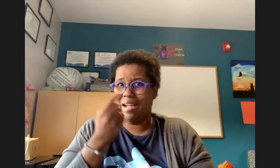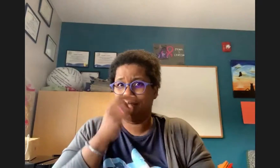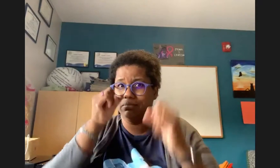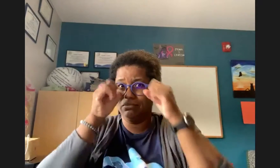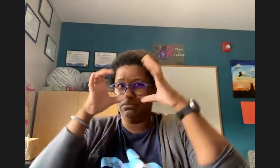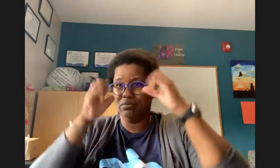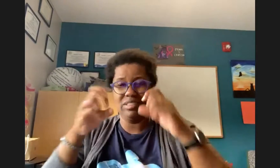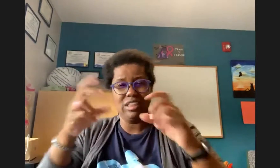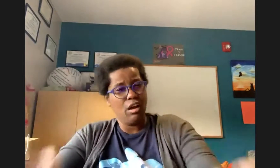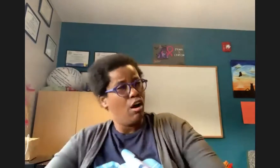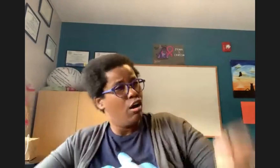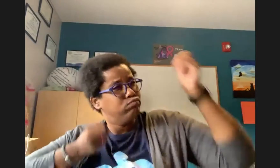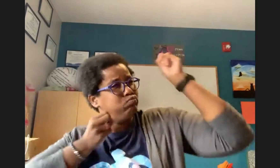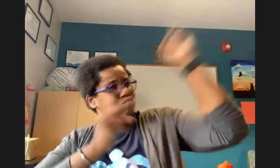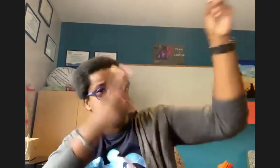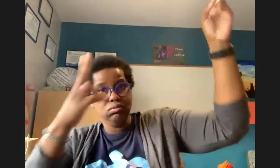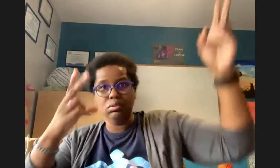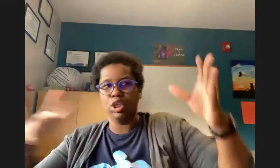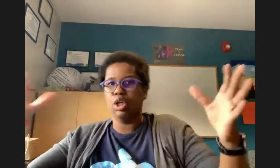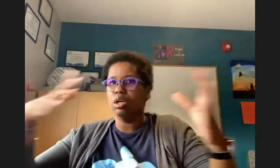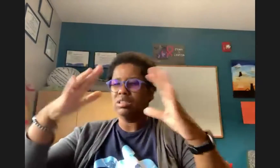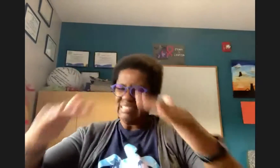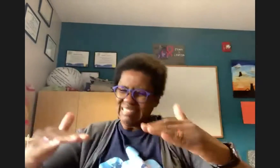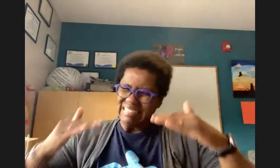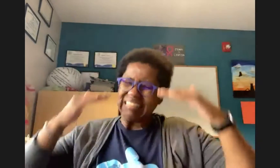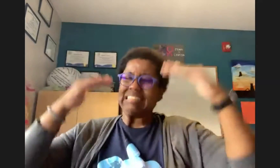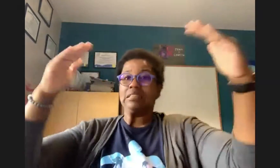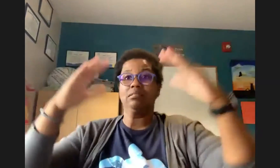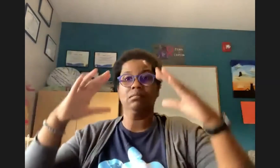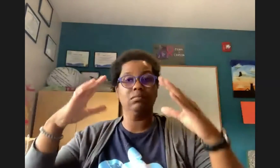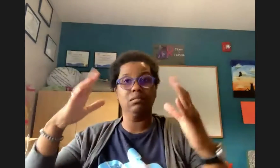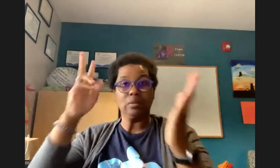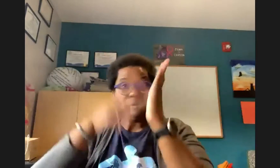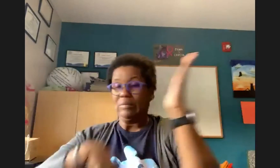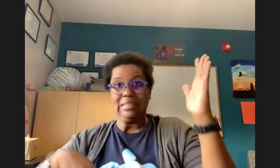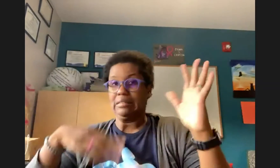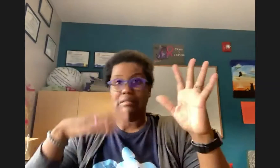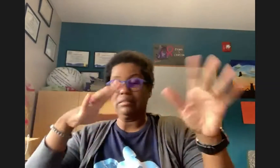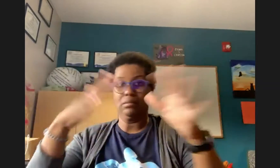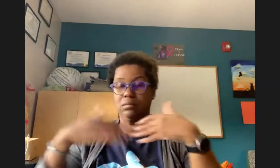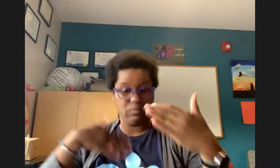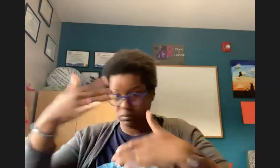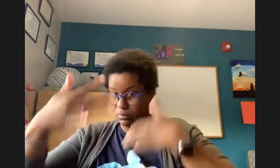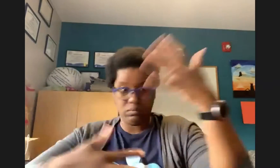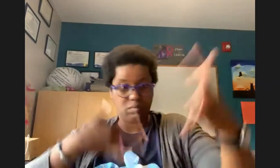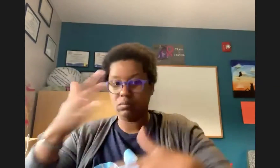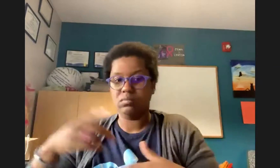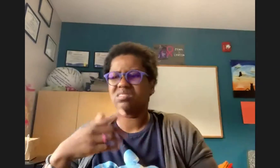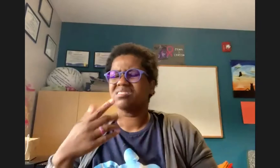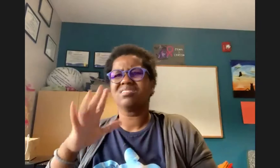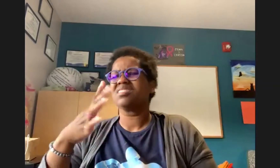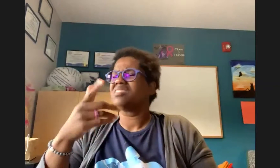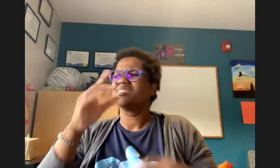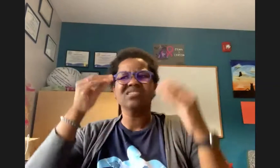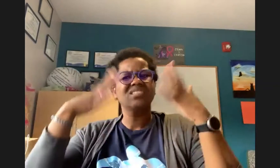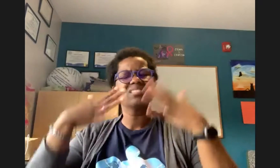My eyes almost fell out my head! I was shocked. She said I should be up reading at a more advanced level reading